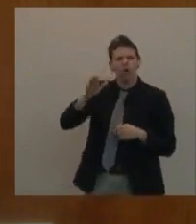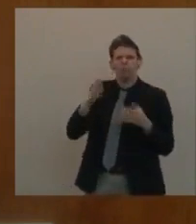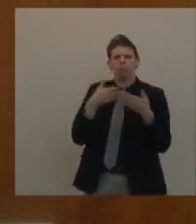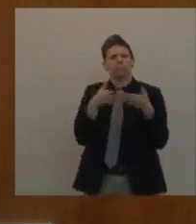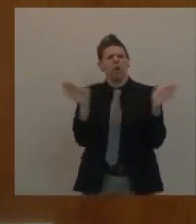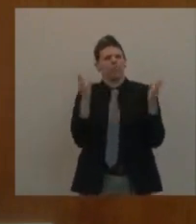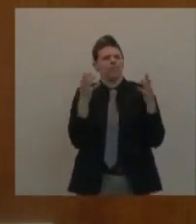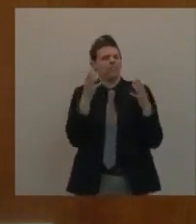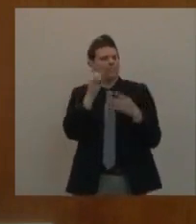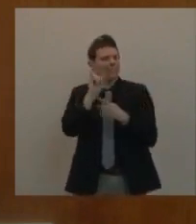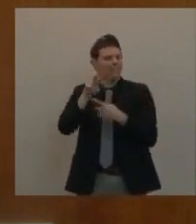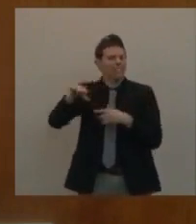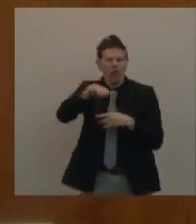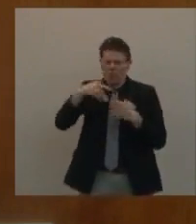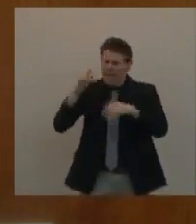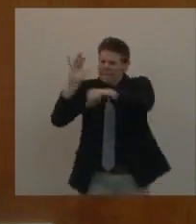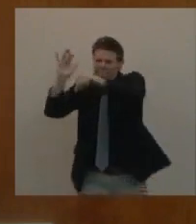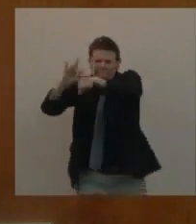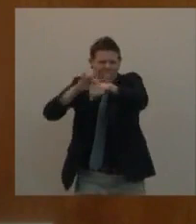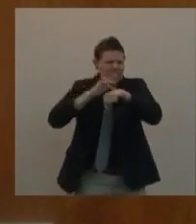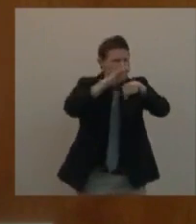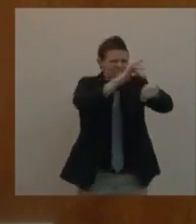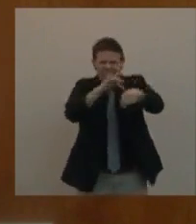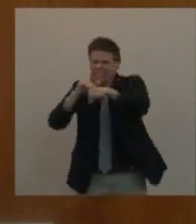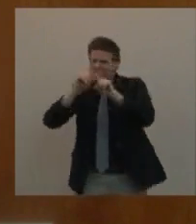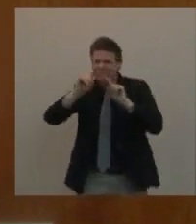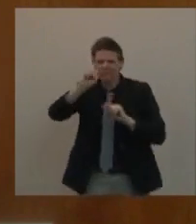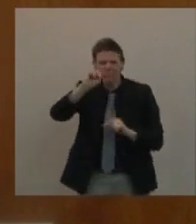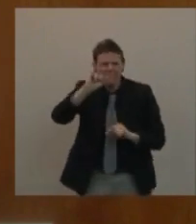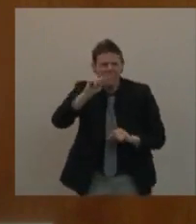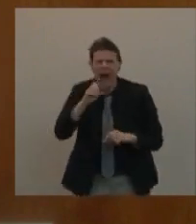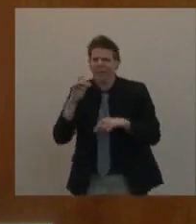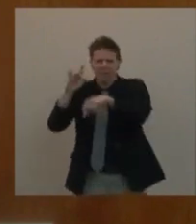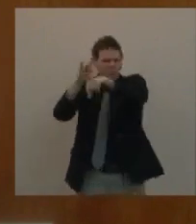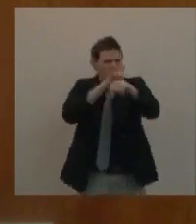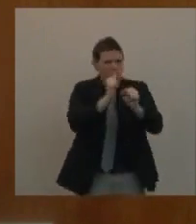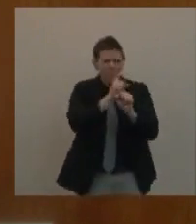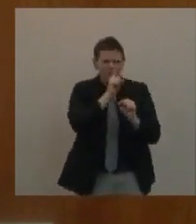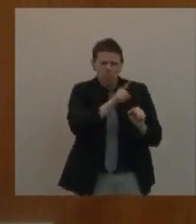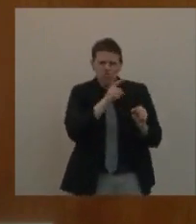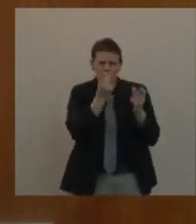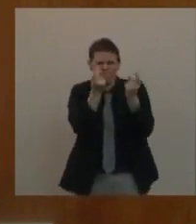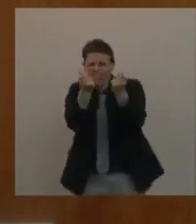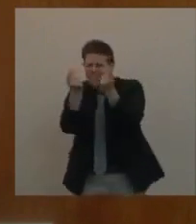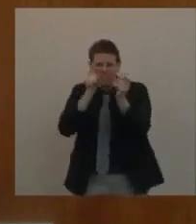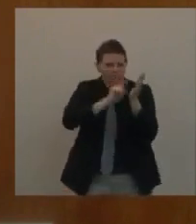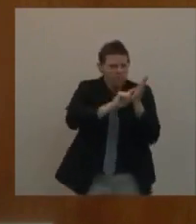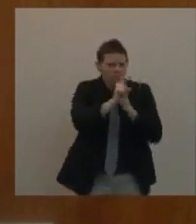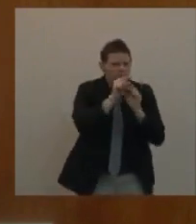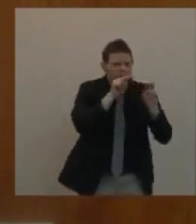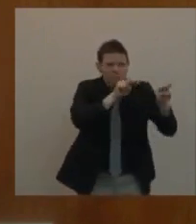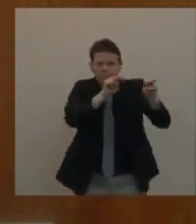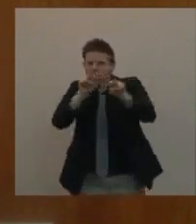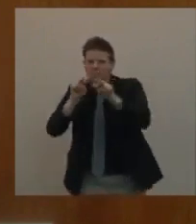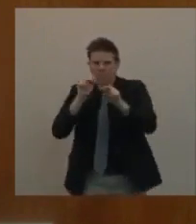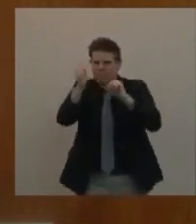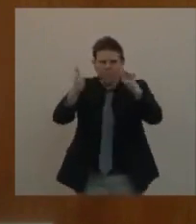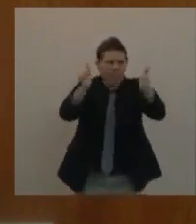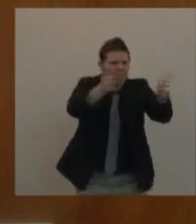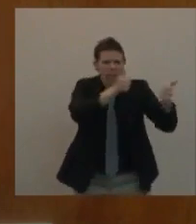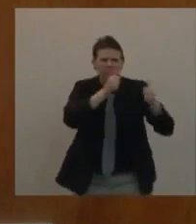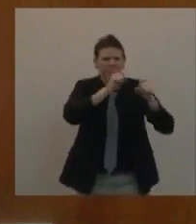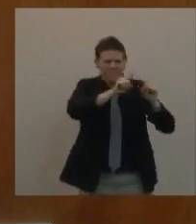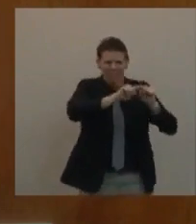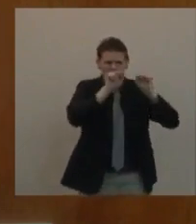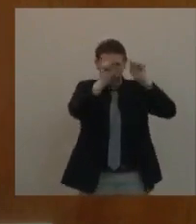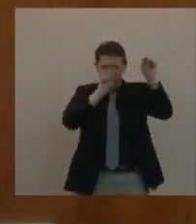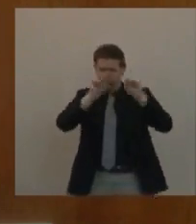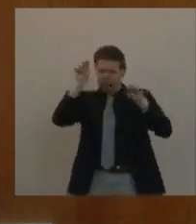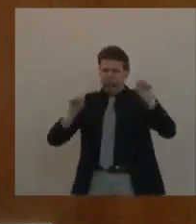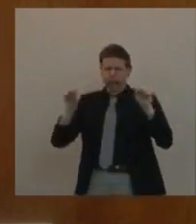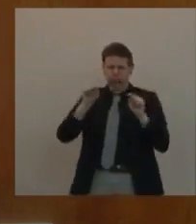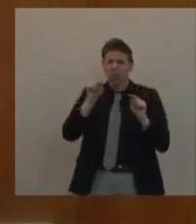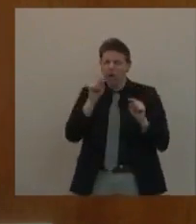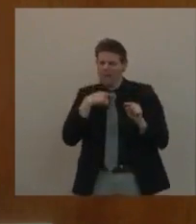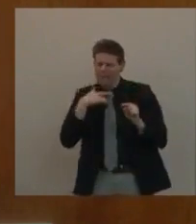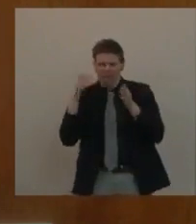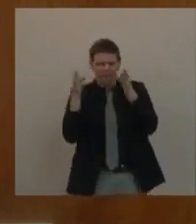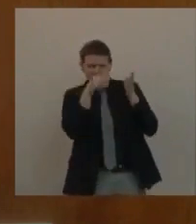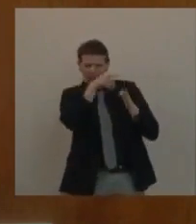I THINK OUR PRIVATE PARTNERS AND I THINK THE DEPARTMENT OF HEALTH DIVISION WHO ARE OUT THERE EVERY DAY WHO GO ONTO ALL THE SITES AND THEY ALSO ARE AVAILABLE TO DO IMMEDIA INVESTIGATIONS AND